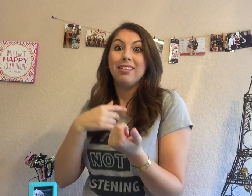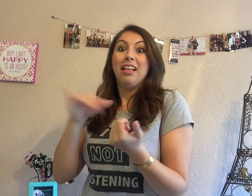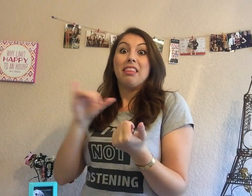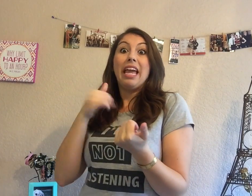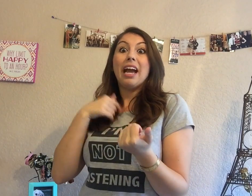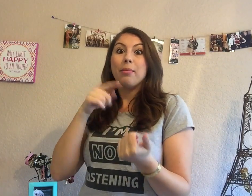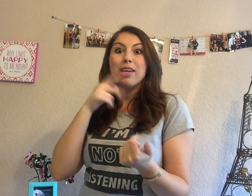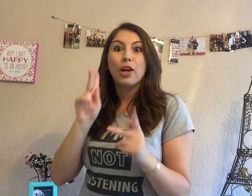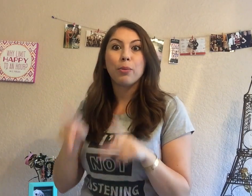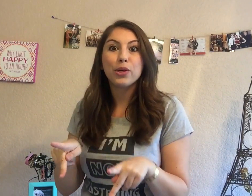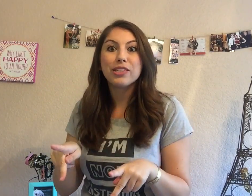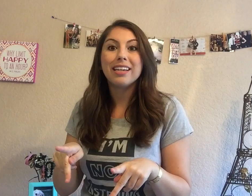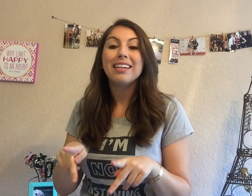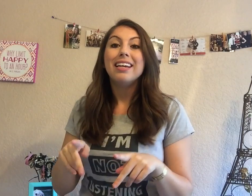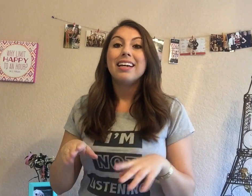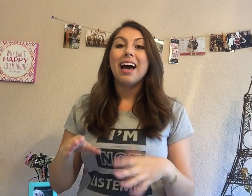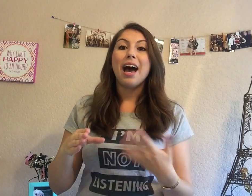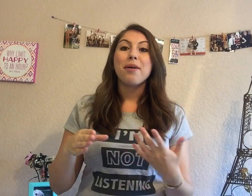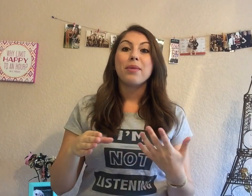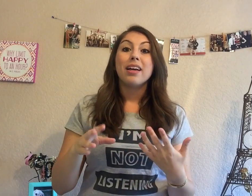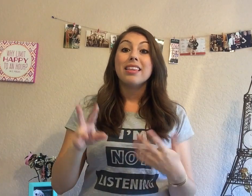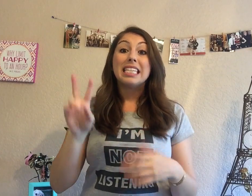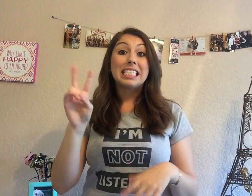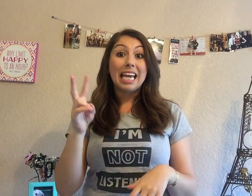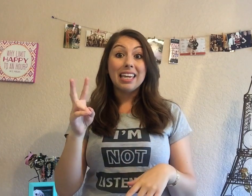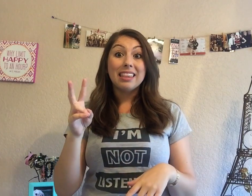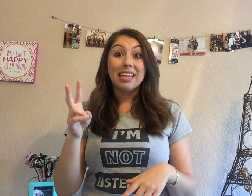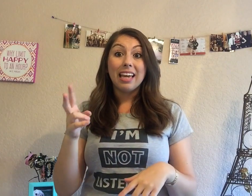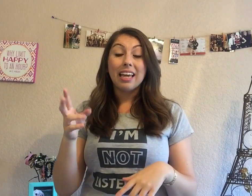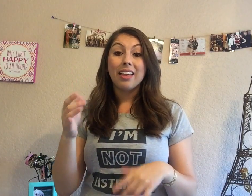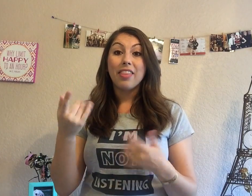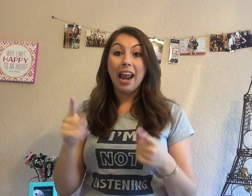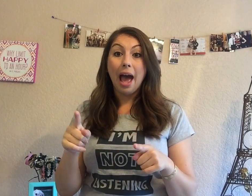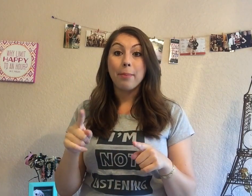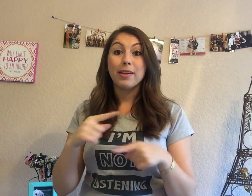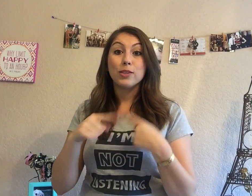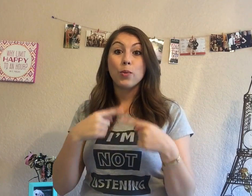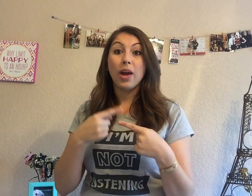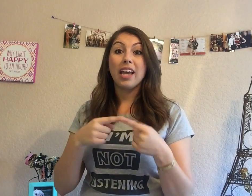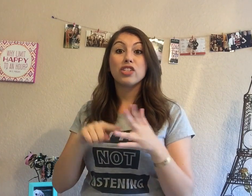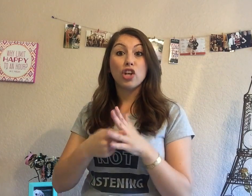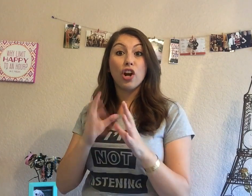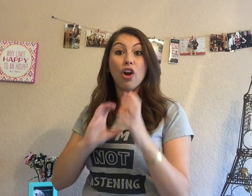like I'm a hearing person. And the second thing that happens when i start a